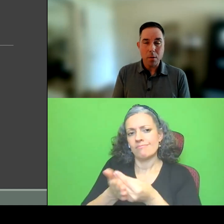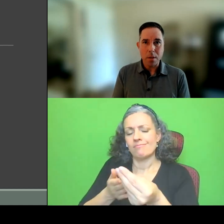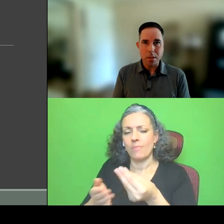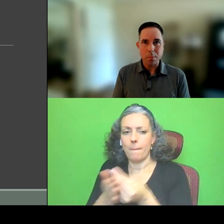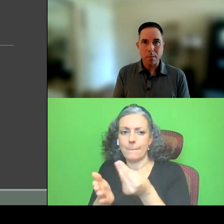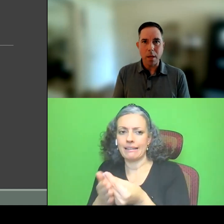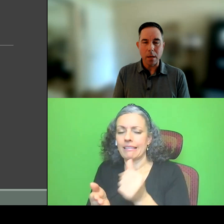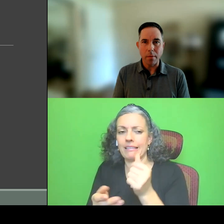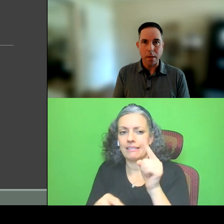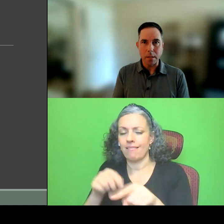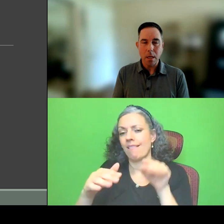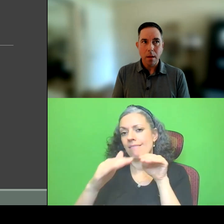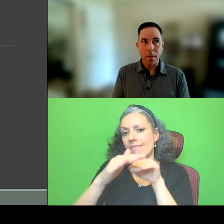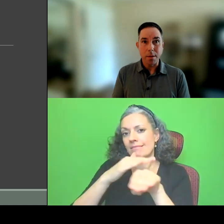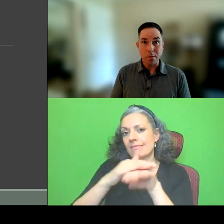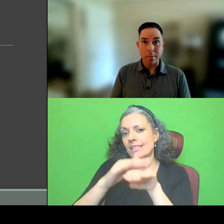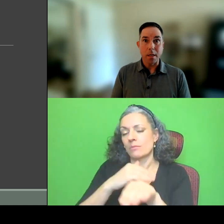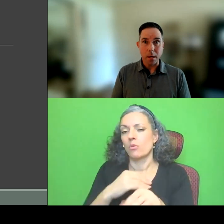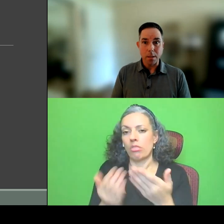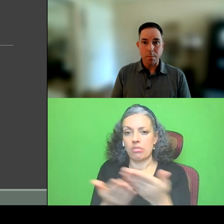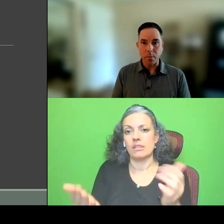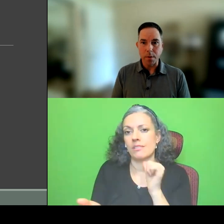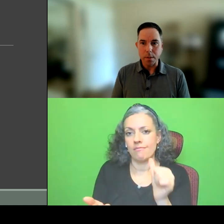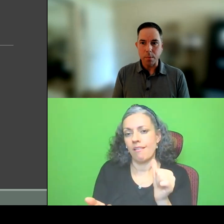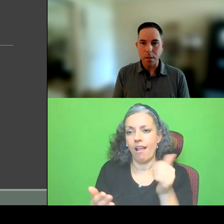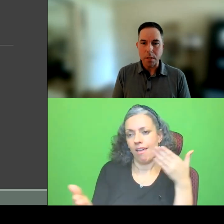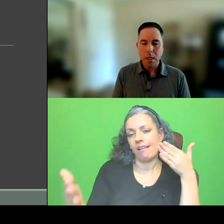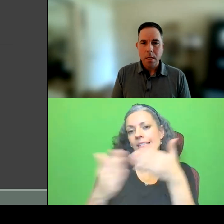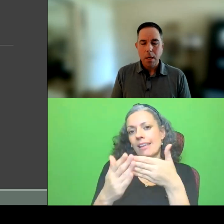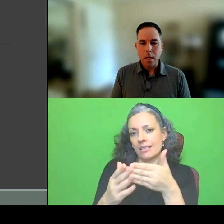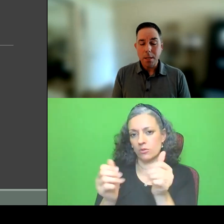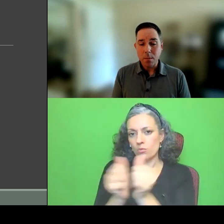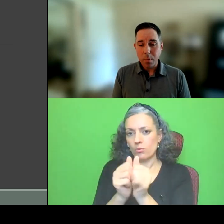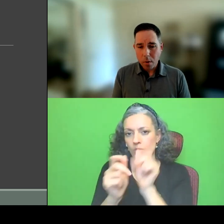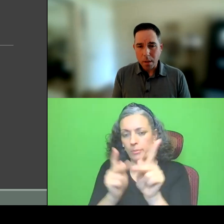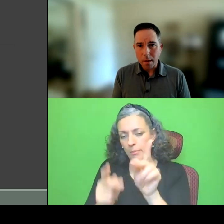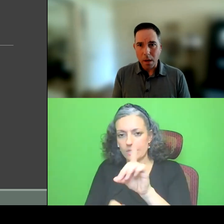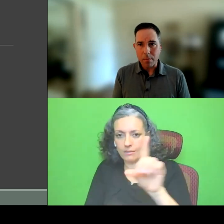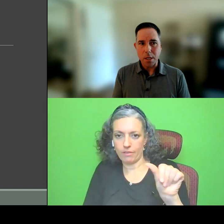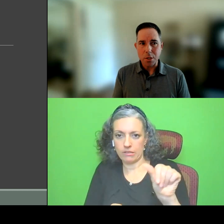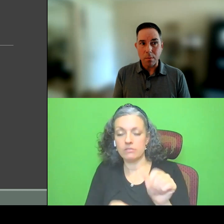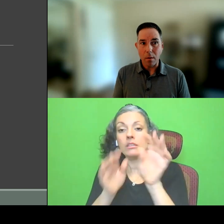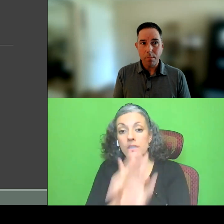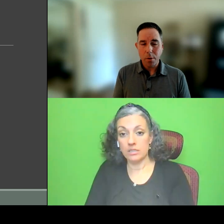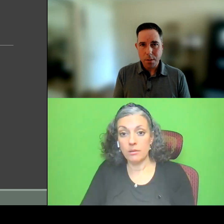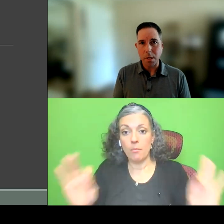There is no reason to spend money on things that discriminate against people with disabilities.